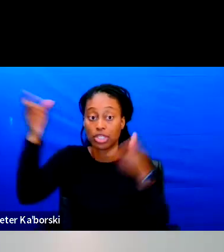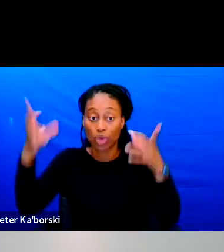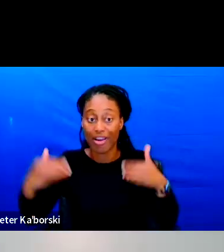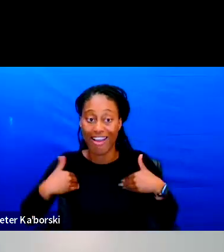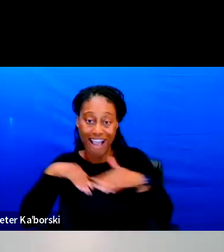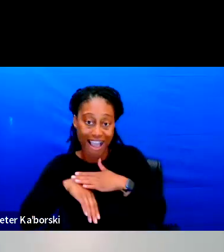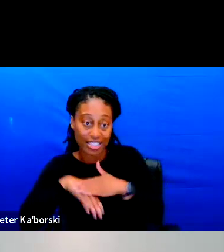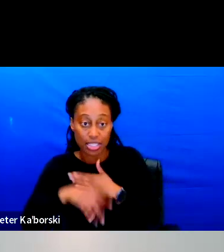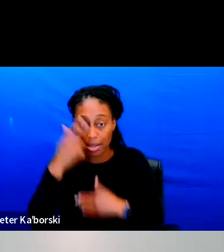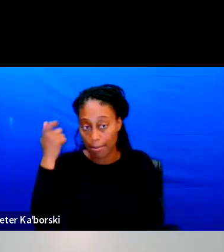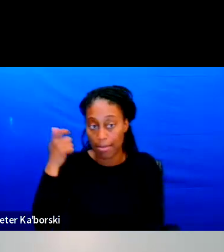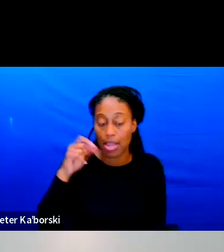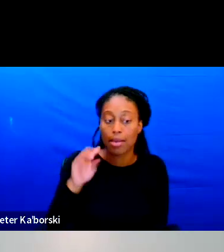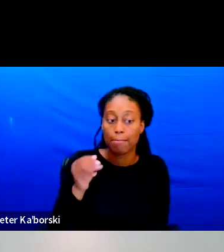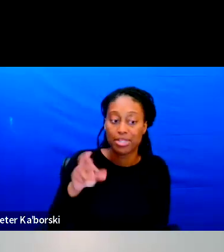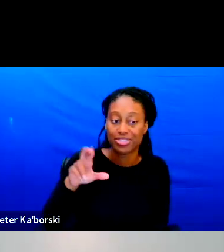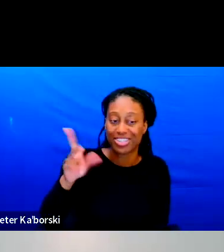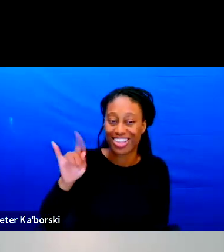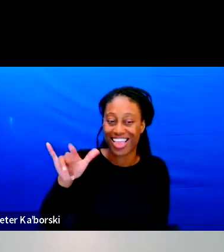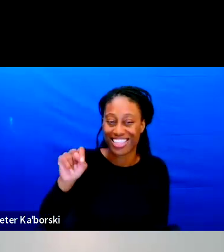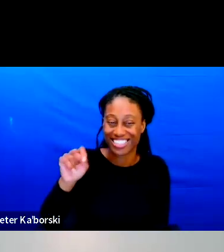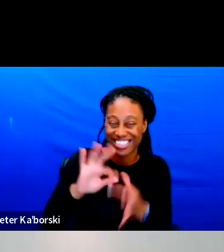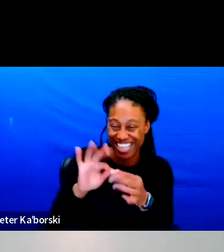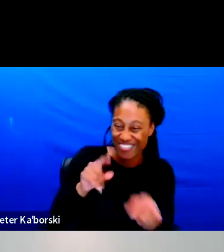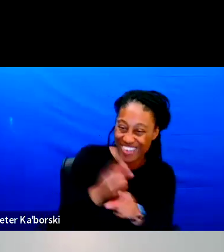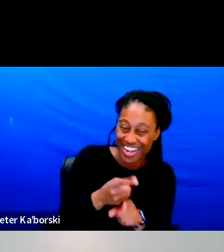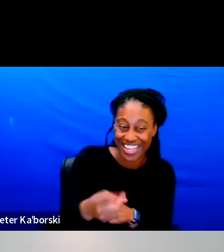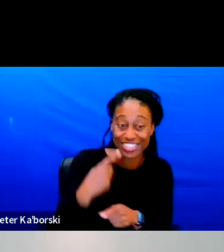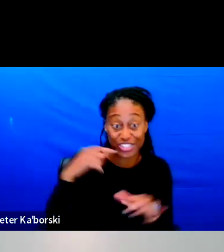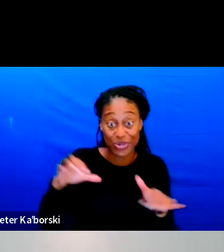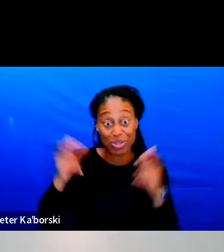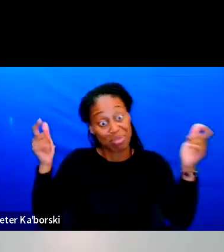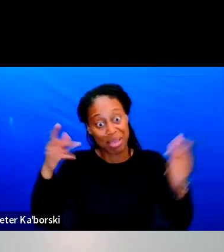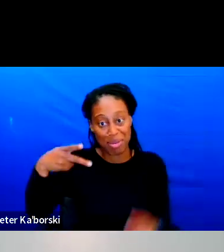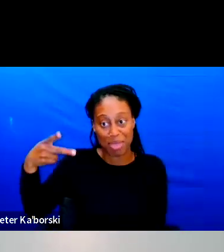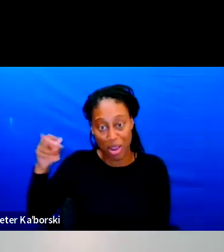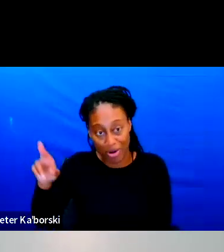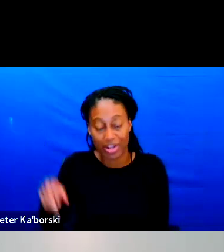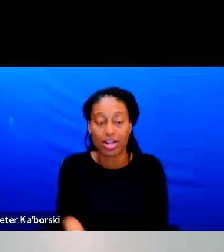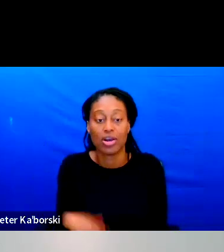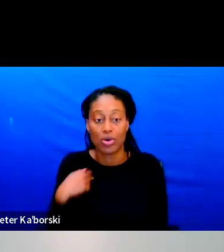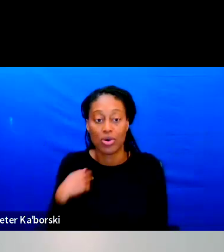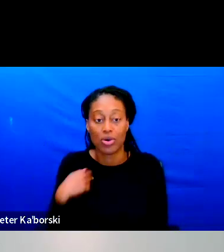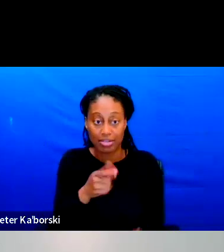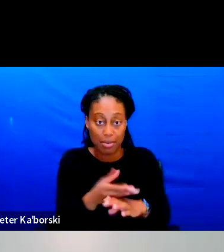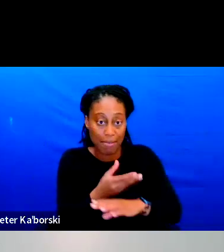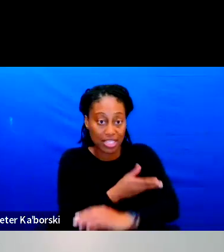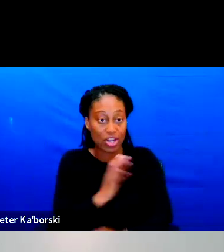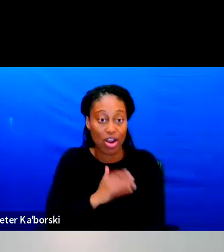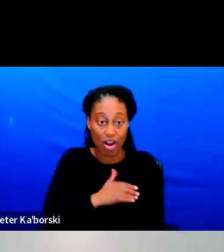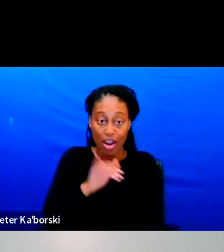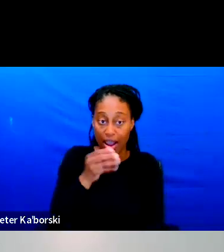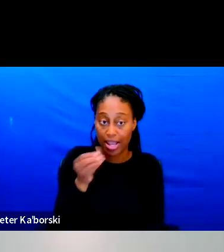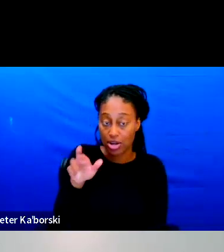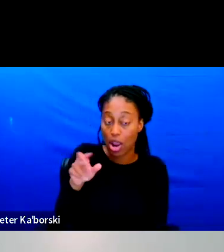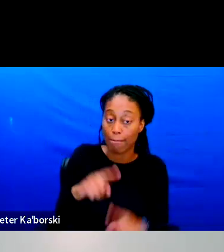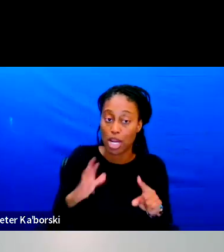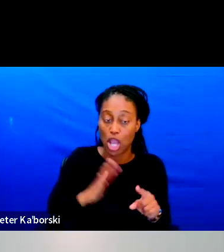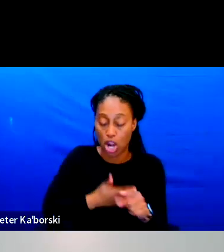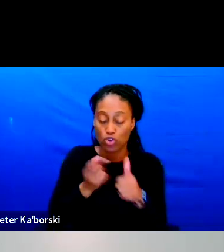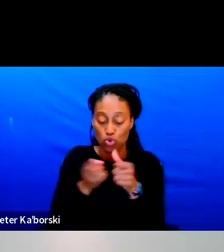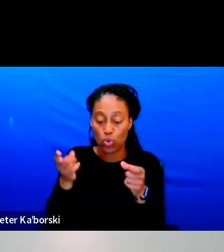Selina Butcher: Mr. Kleist said, yeah, is to do the big Ppr. So we we have to maintain our inrs. But our director is able to access